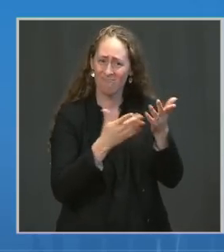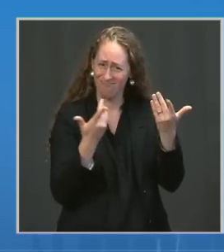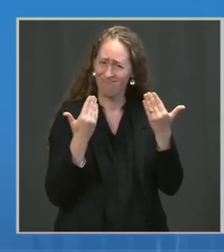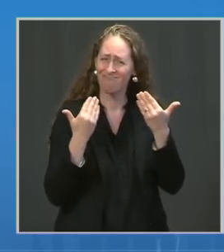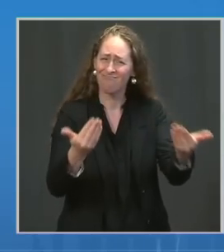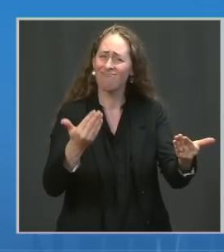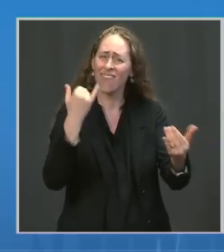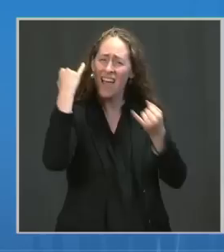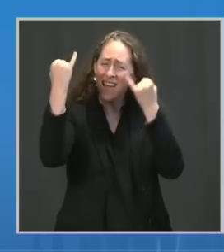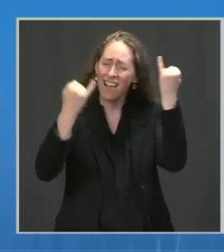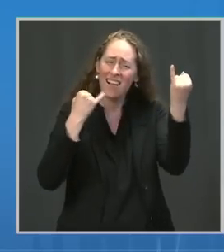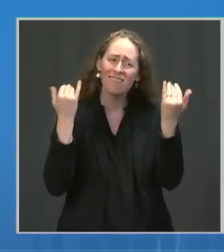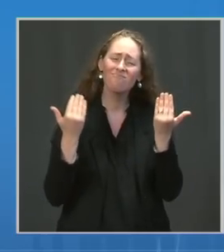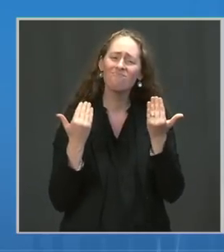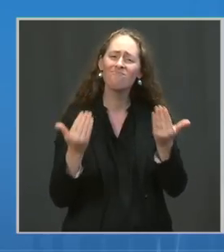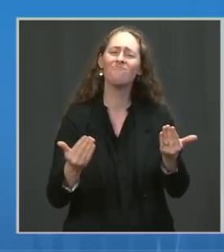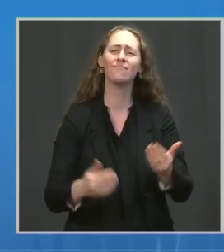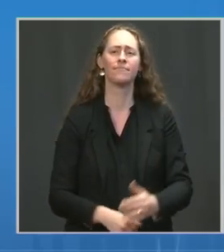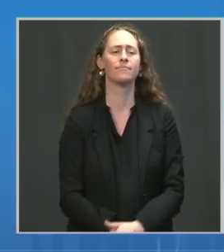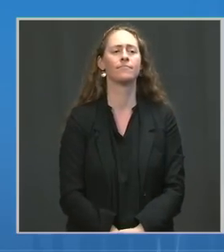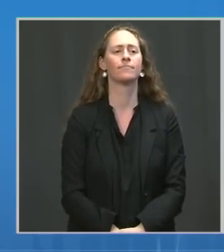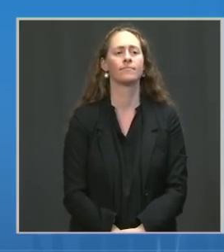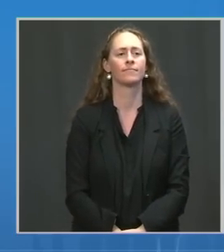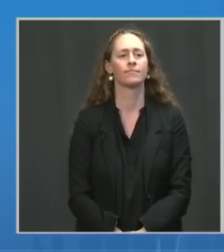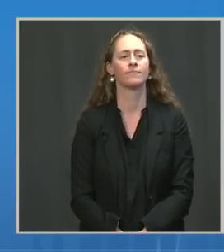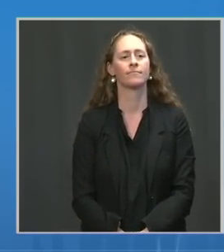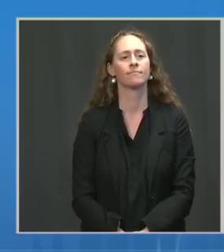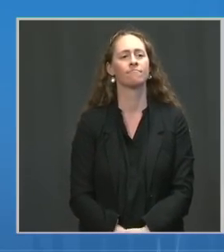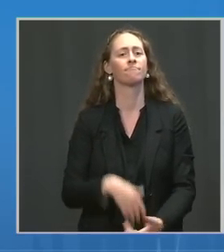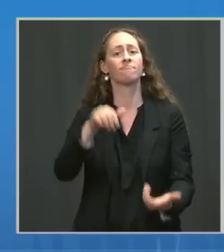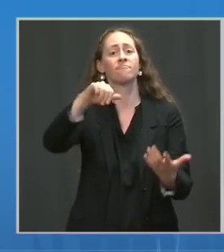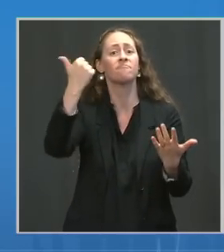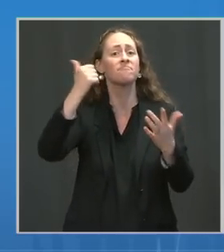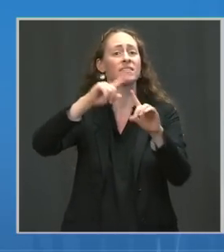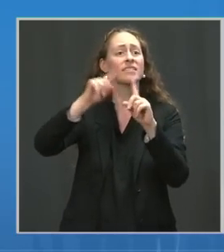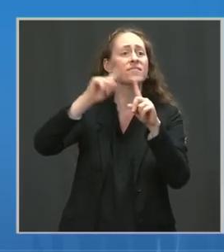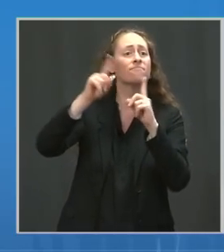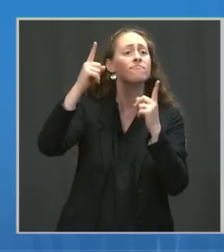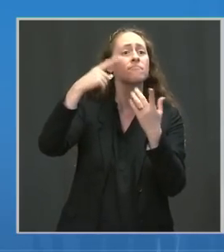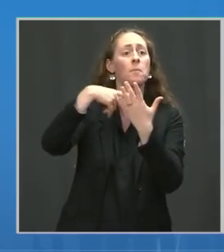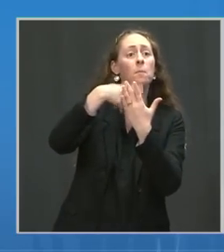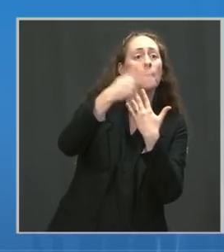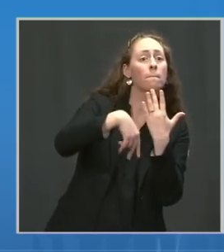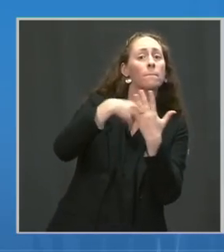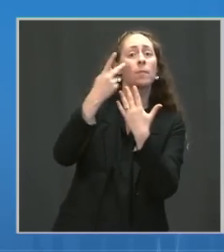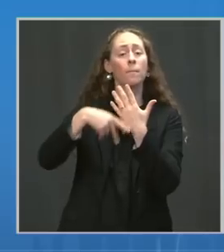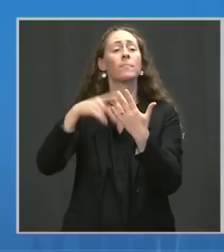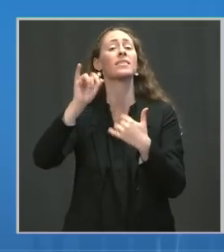But in addition to incentives, it's time to impose some requirements based on the realities of different